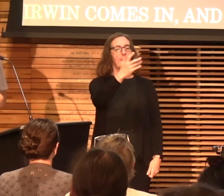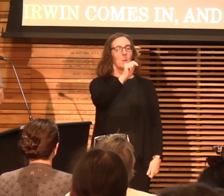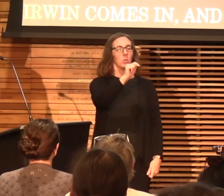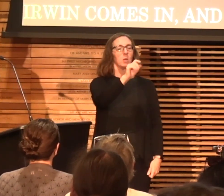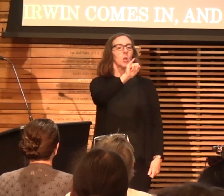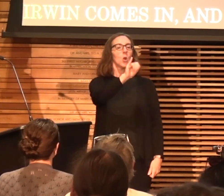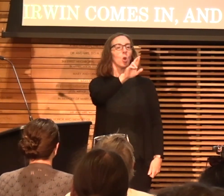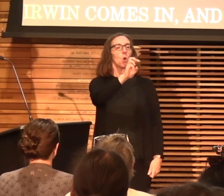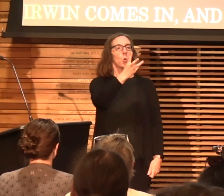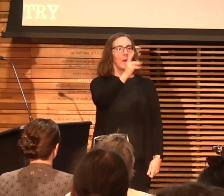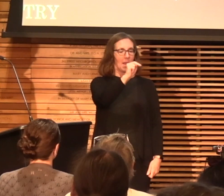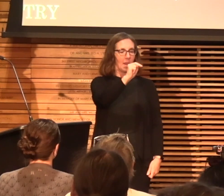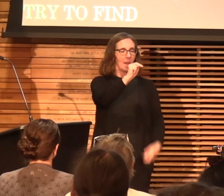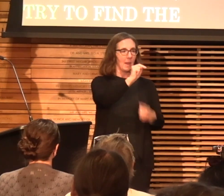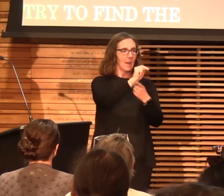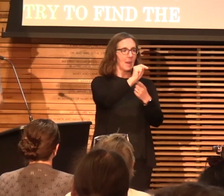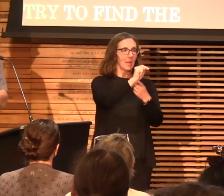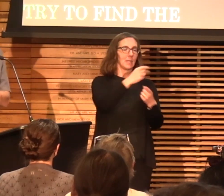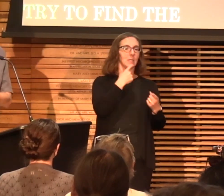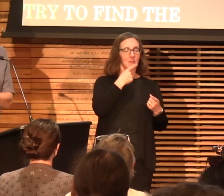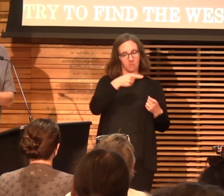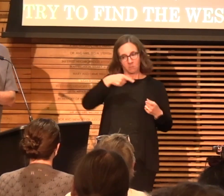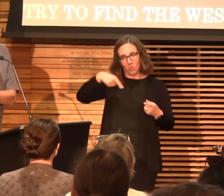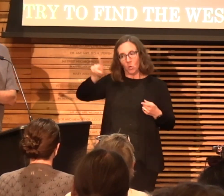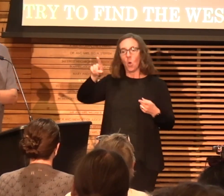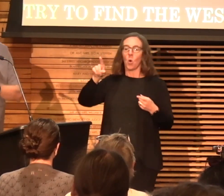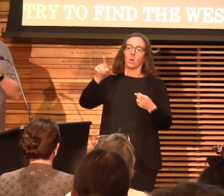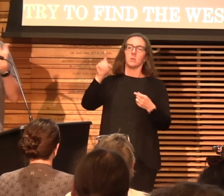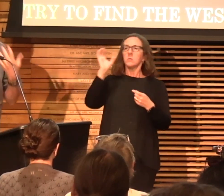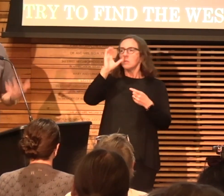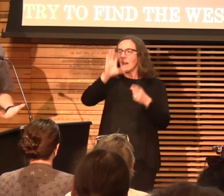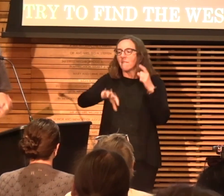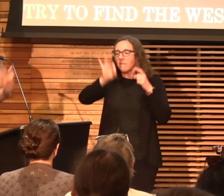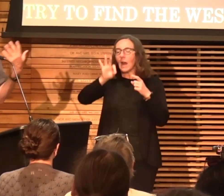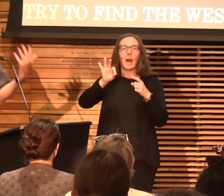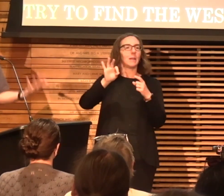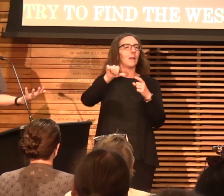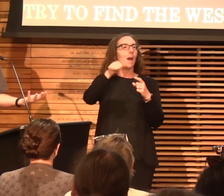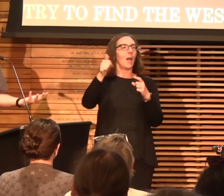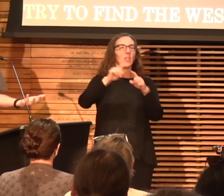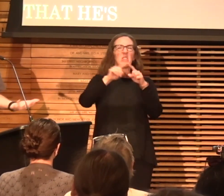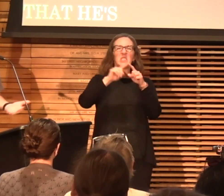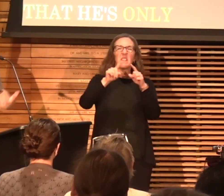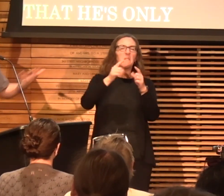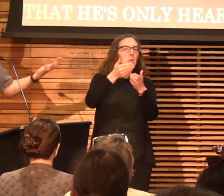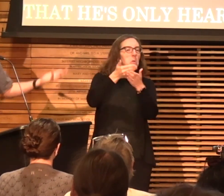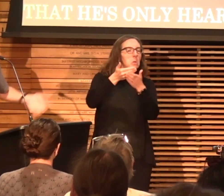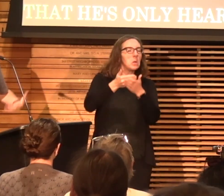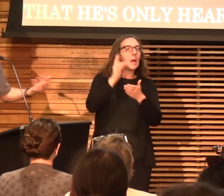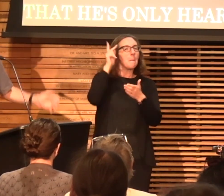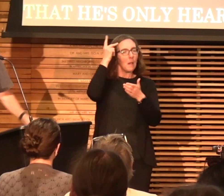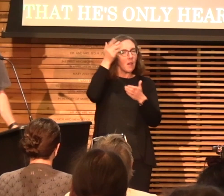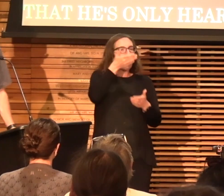to try to find the Westbrook Pegler column that he's only heard about and other, you know, political stuff.